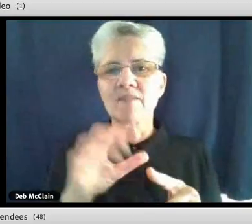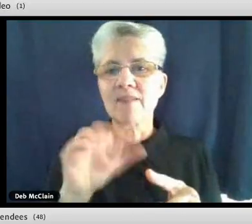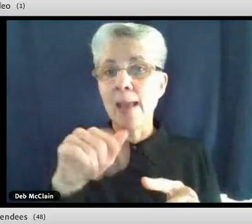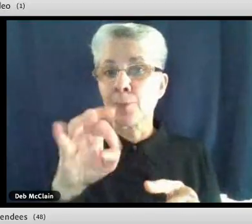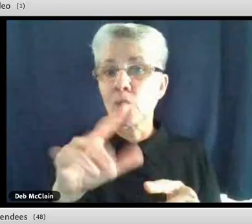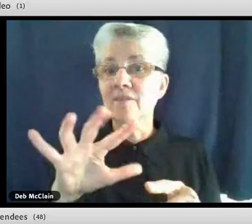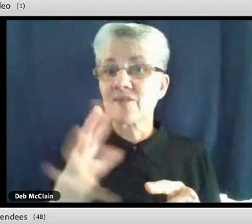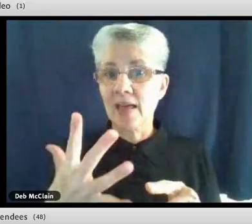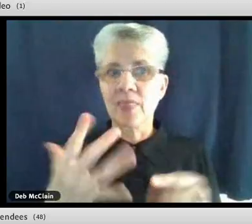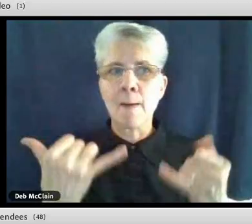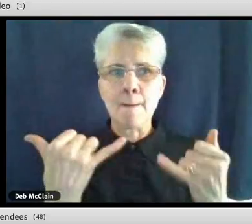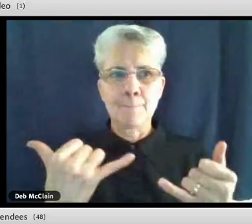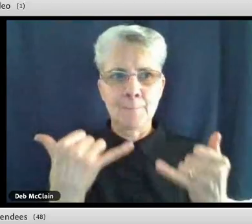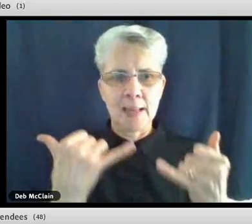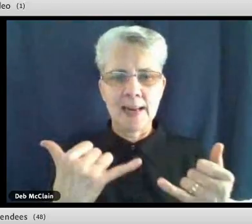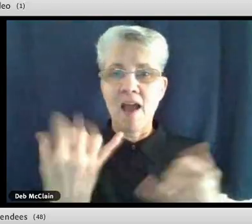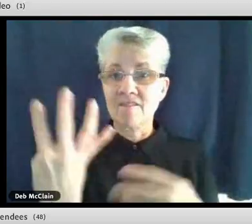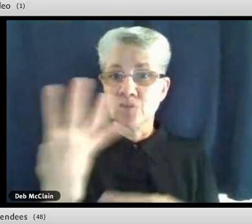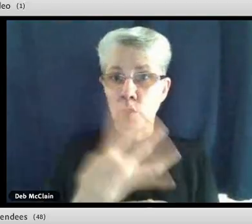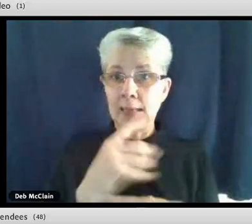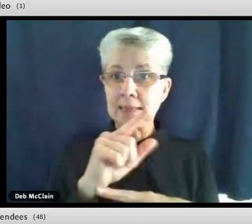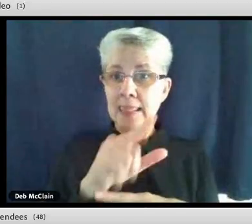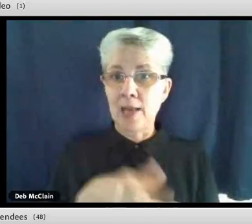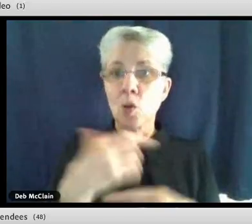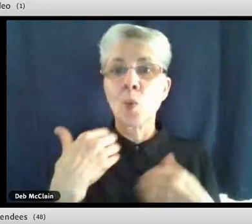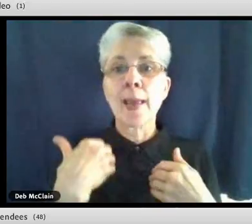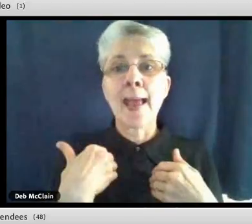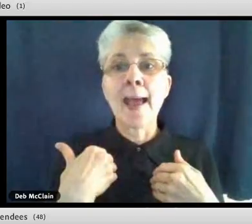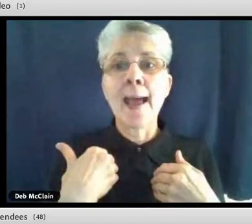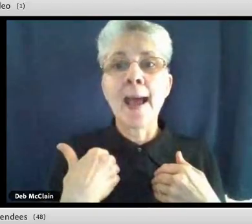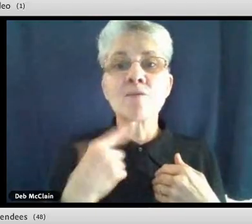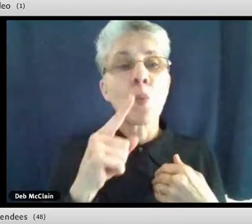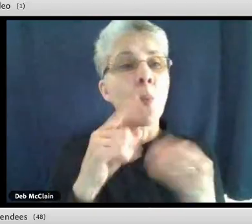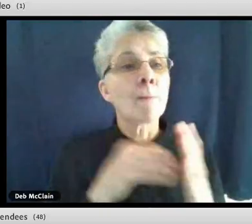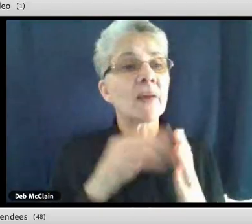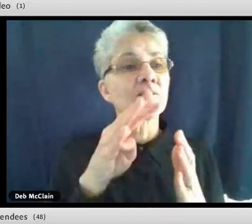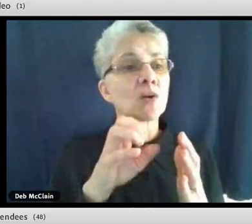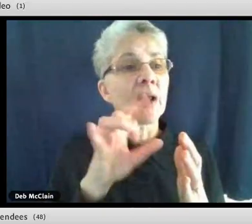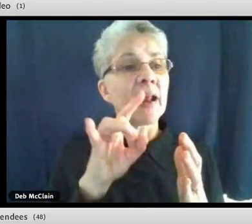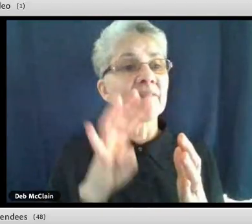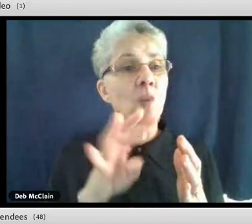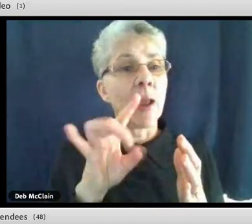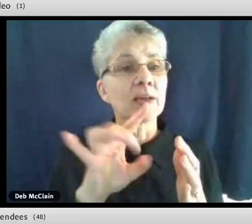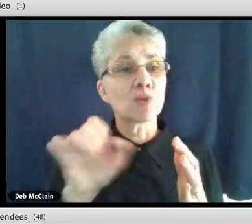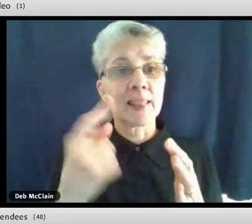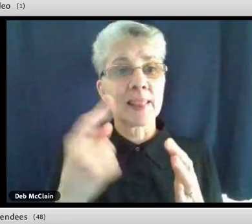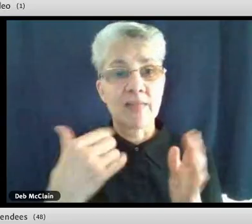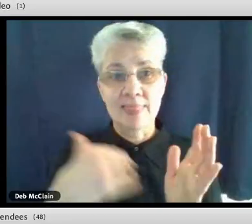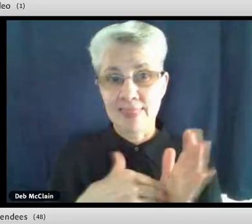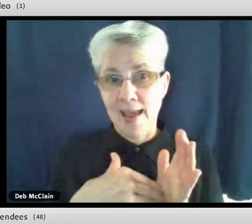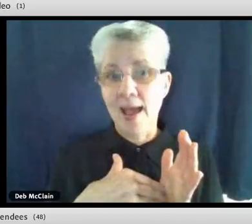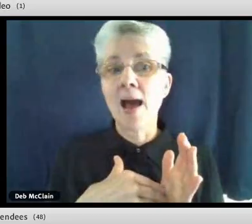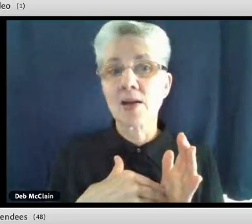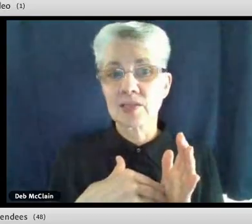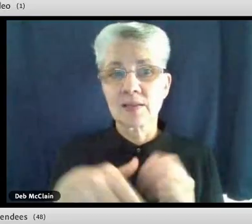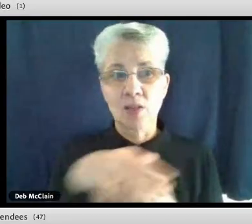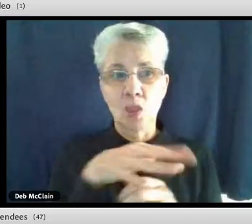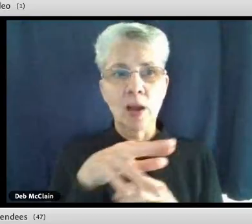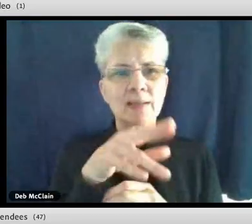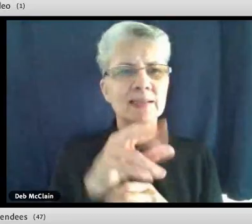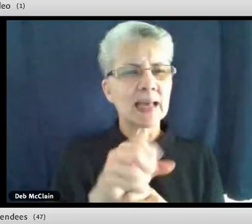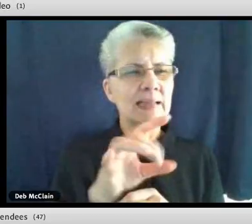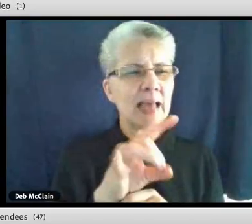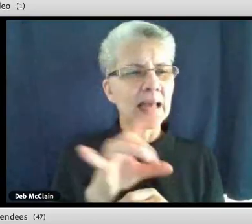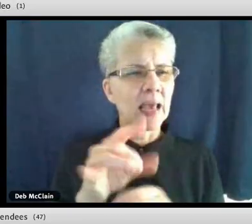So just 4 days later we have 1,484,811 for the United States,